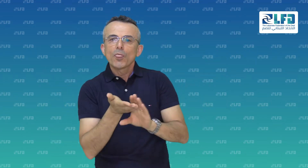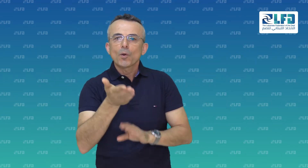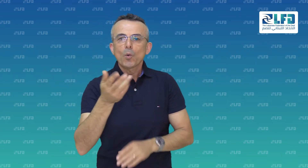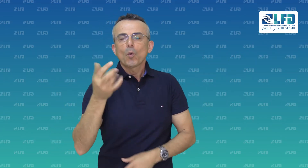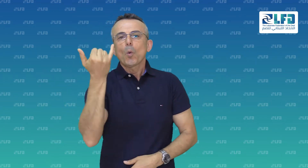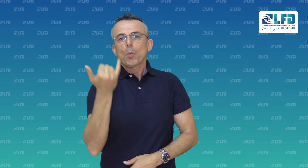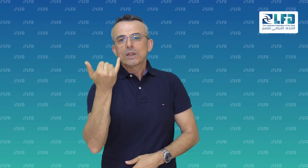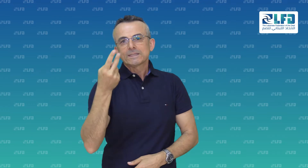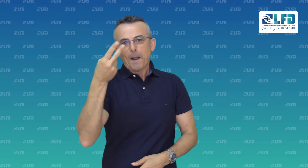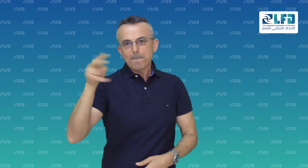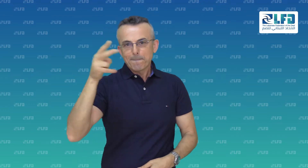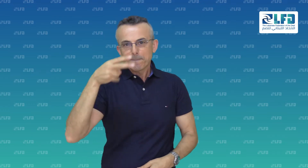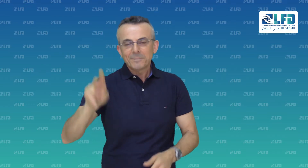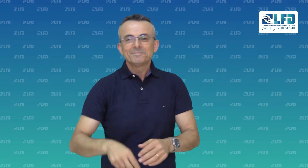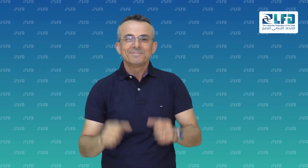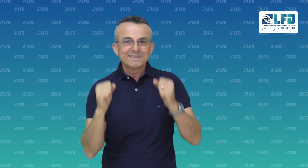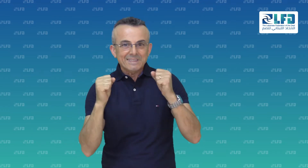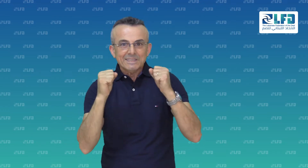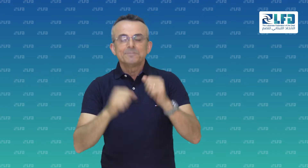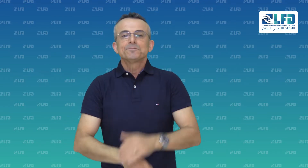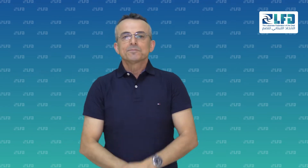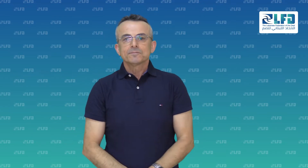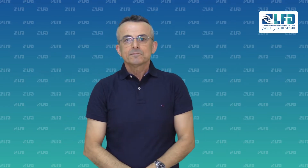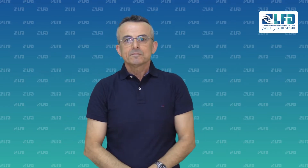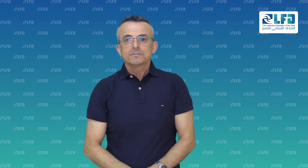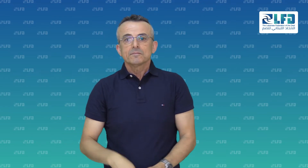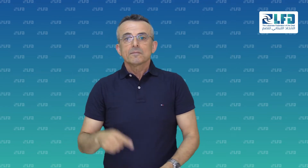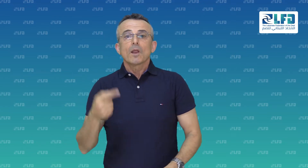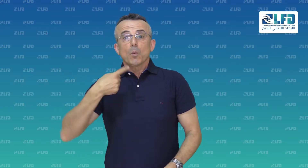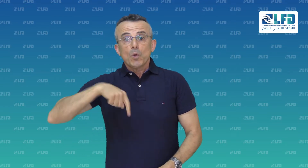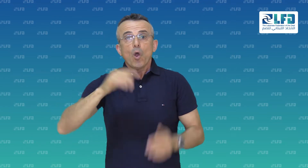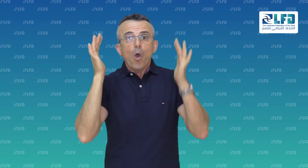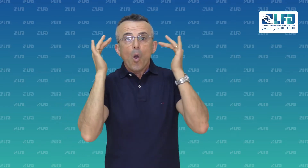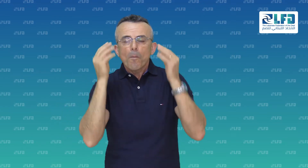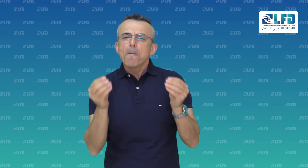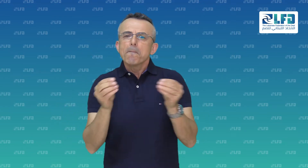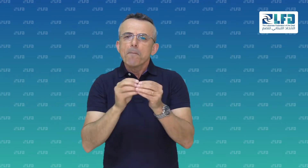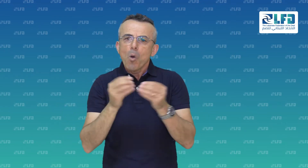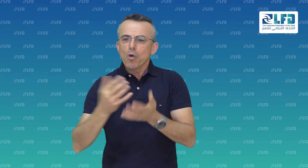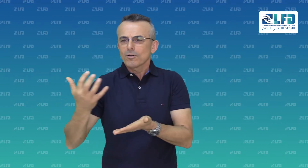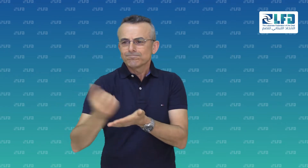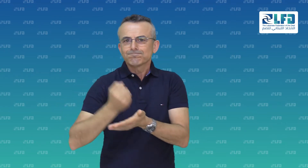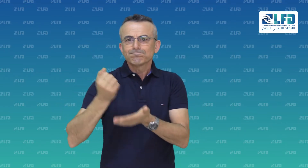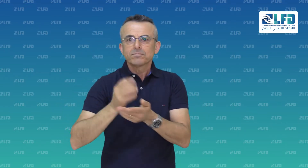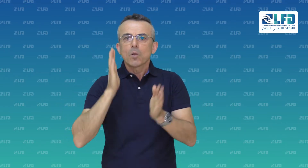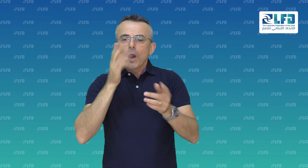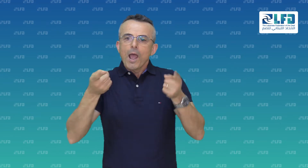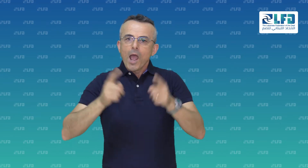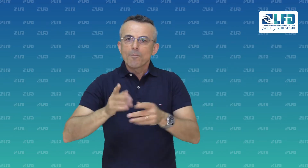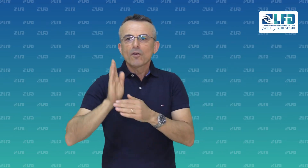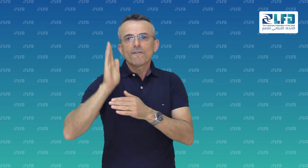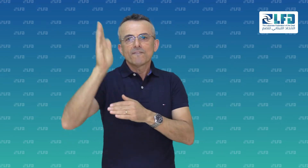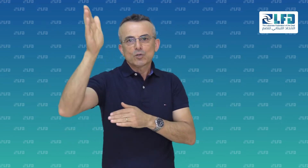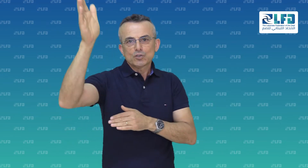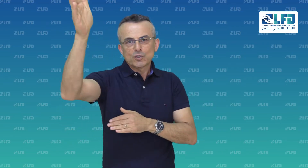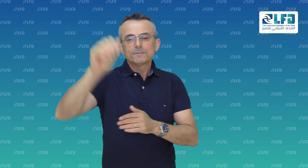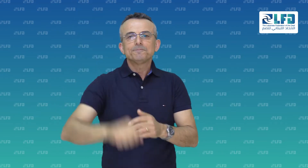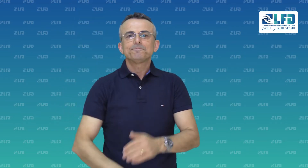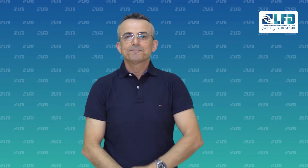via WhatsApp. Hooray! We hope to accomplish more in the future.